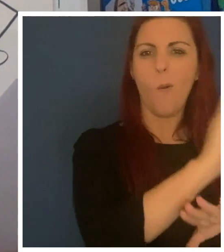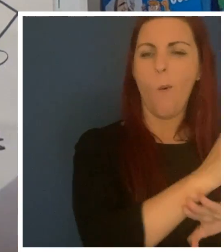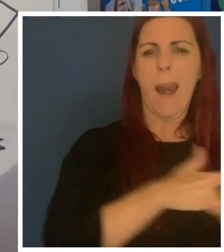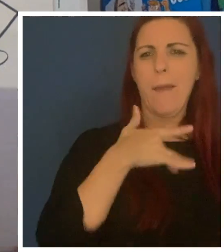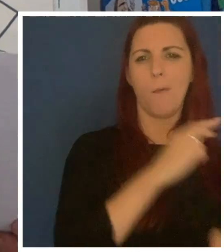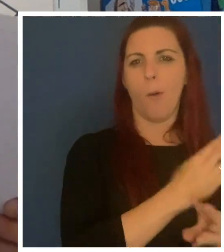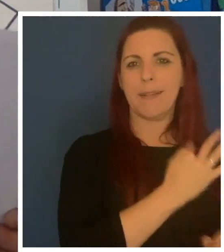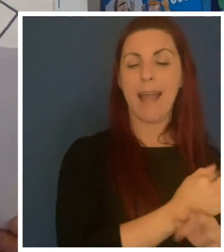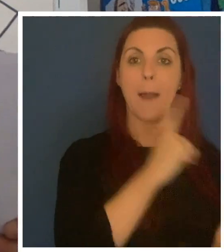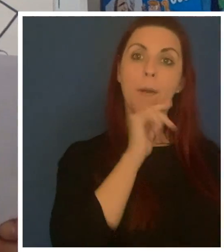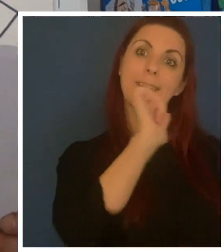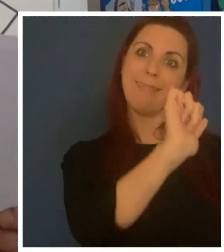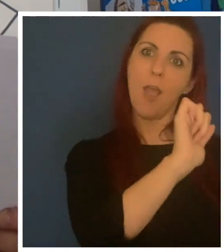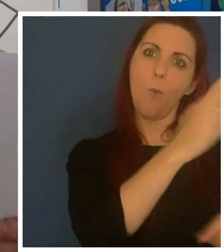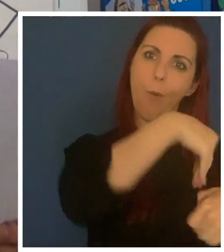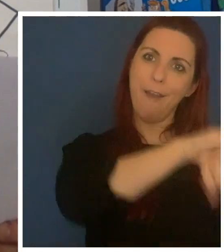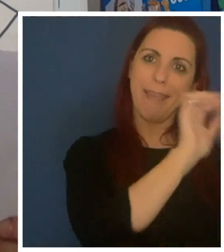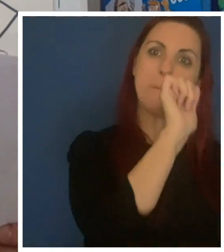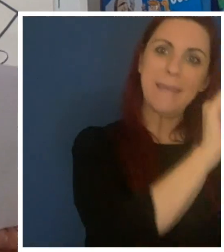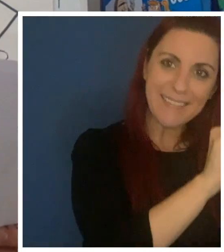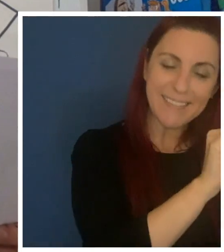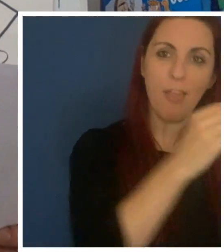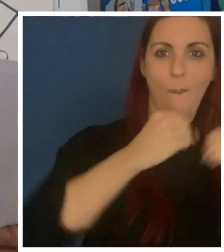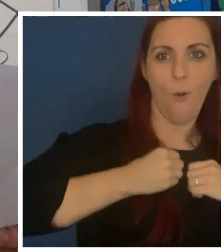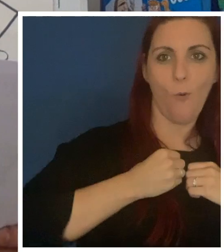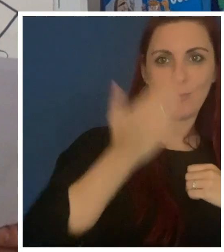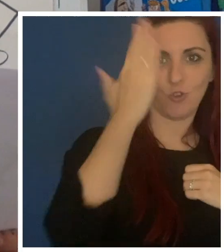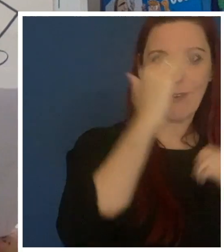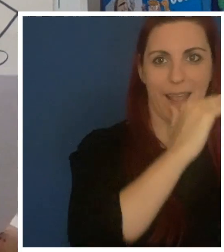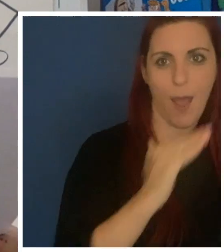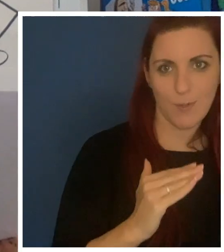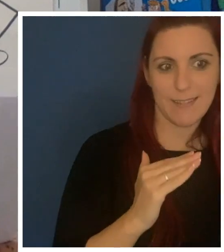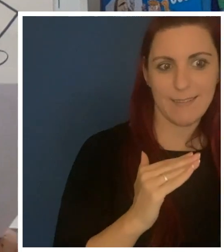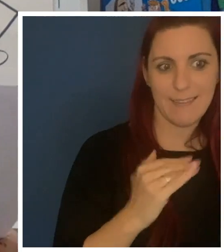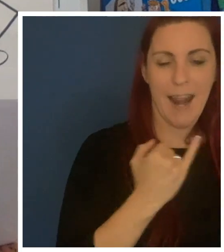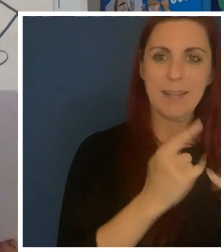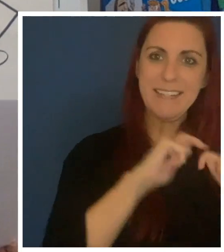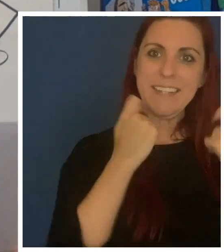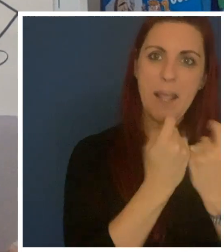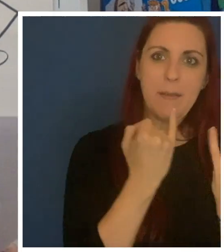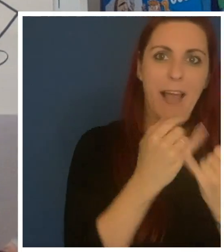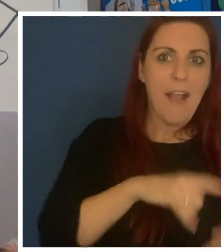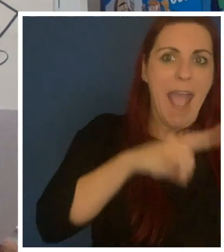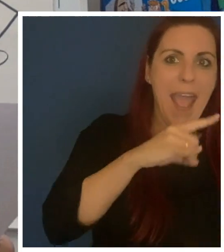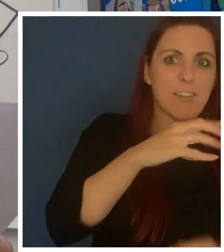and aunties and uncles but the team have their HQ, their headquarters in a